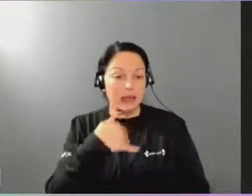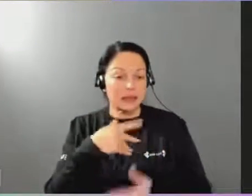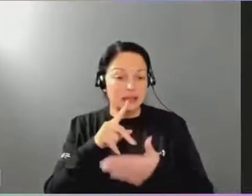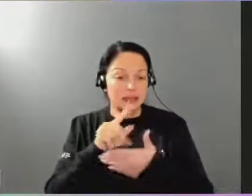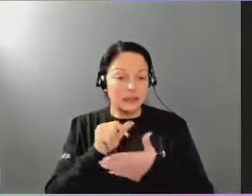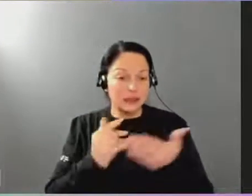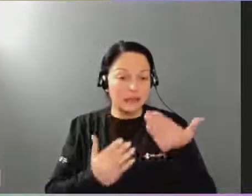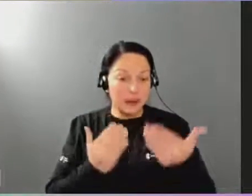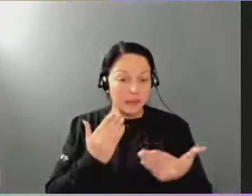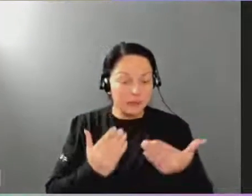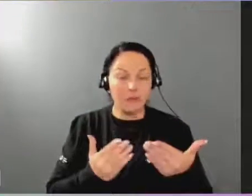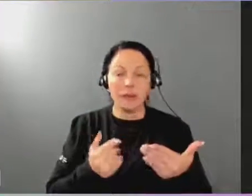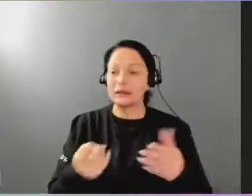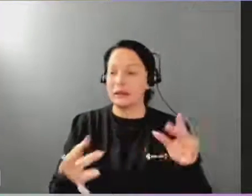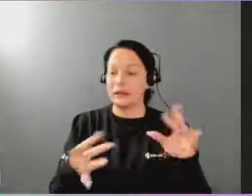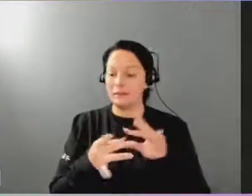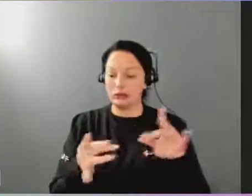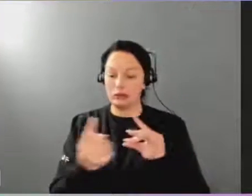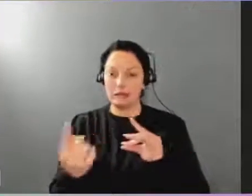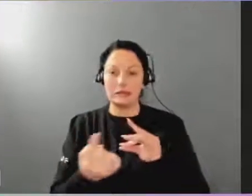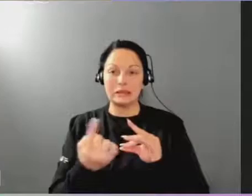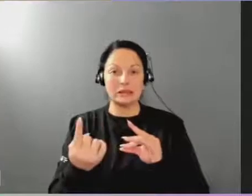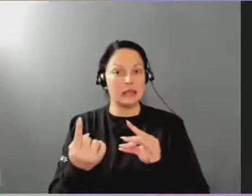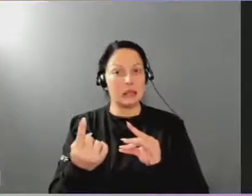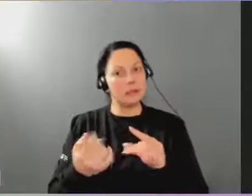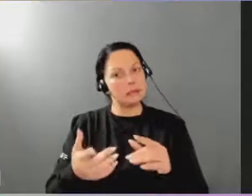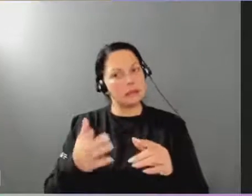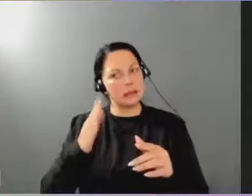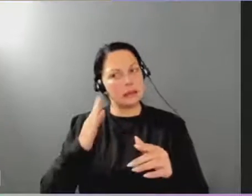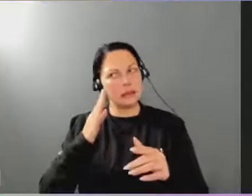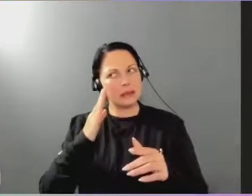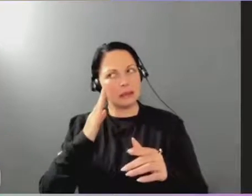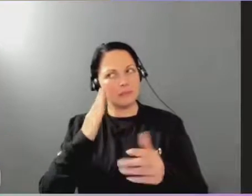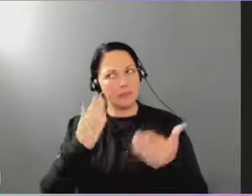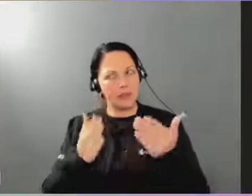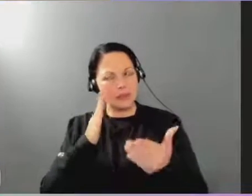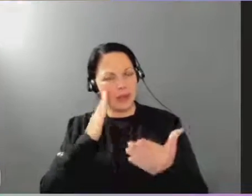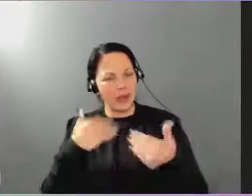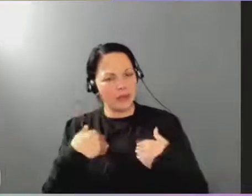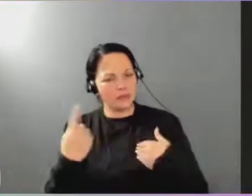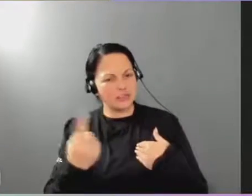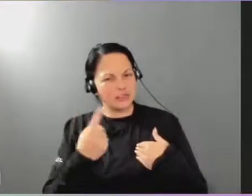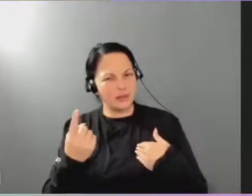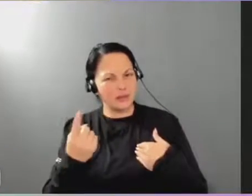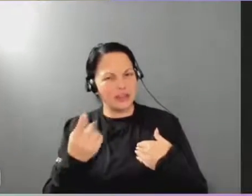I might do that. I do period are they giving cues about anything. Do they have a kid that has a disability paramount